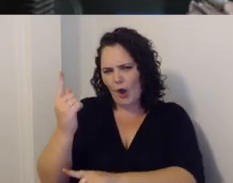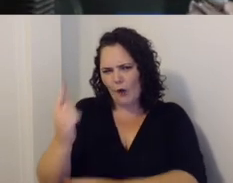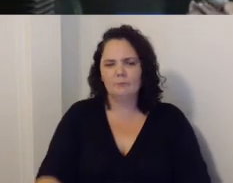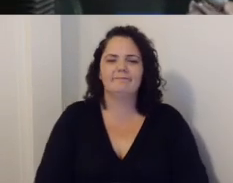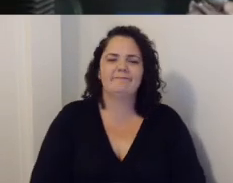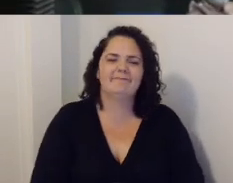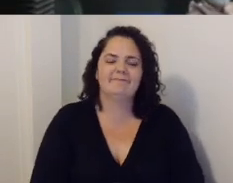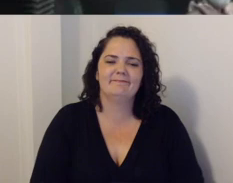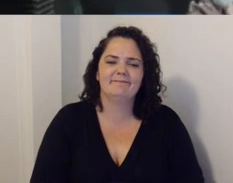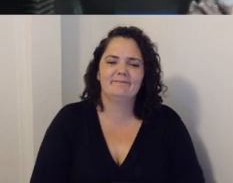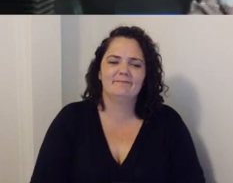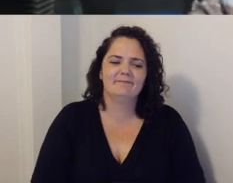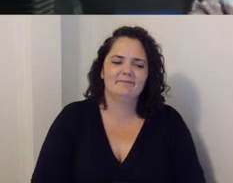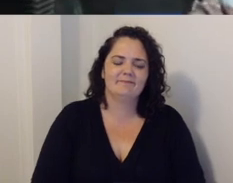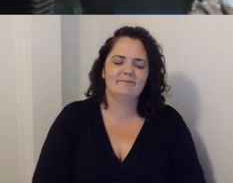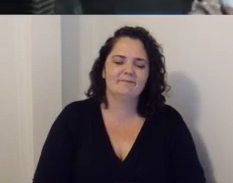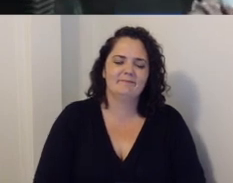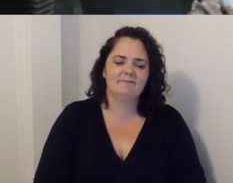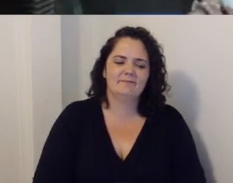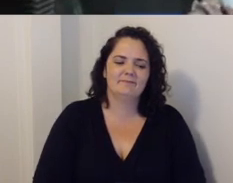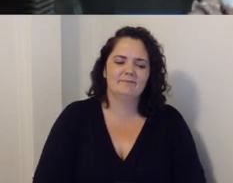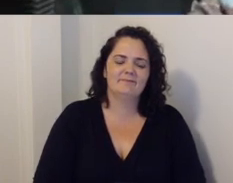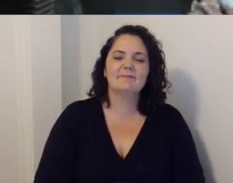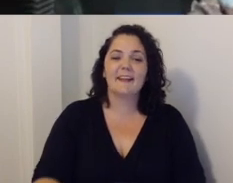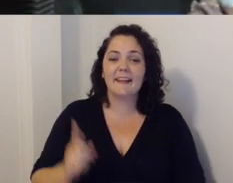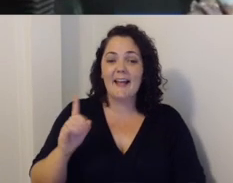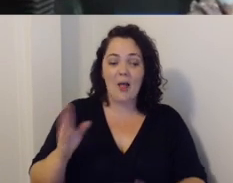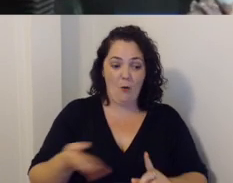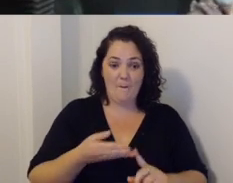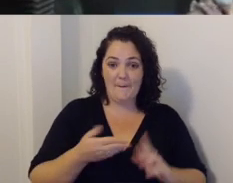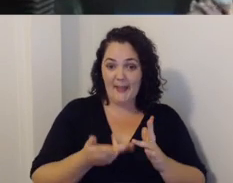paper set up and we're going to flip back over to this other camera and i'm going to show you i'm